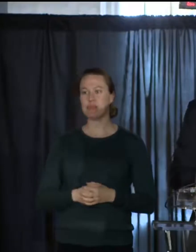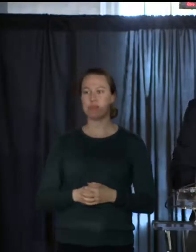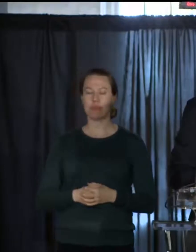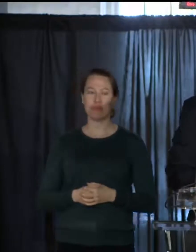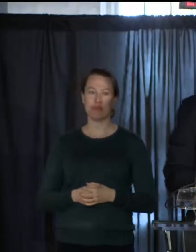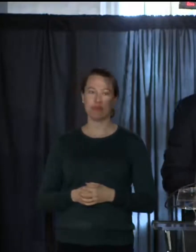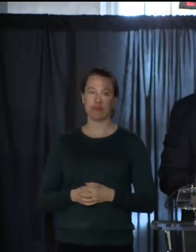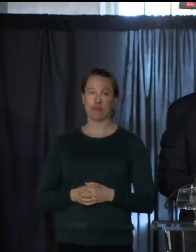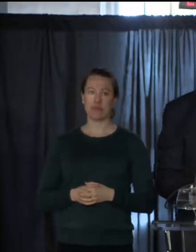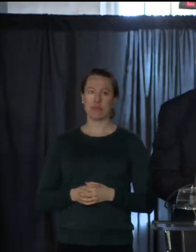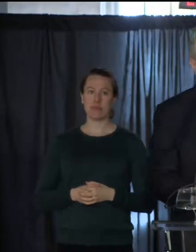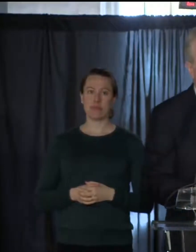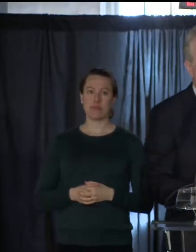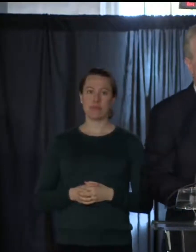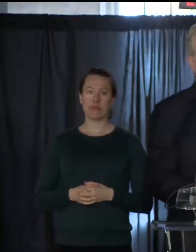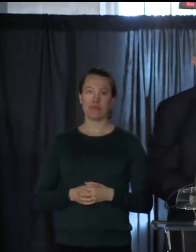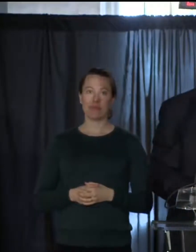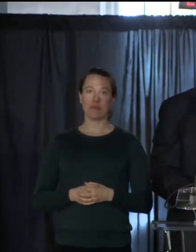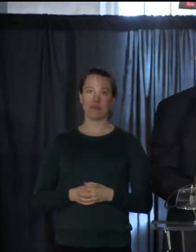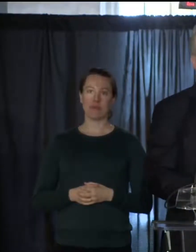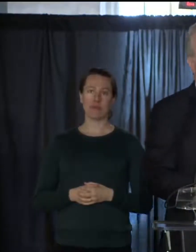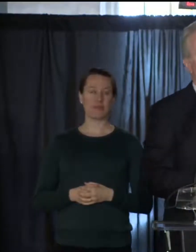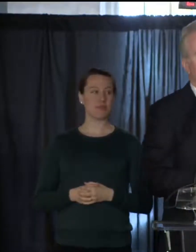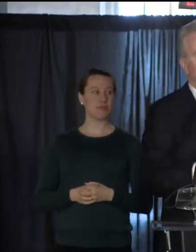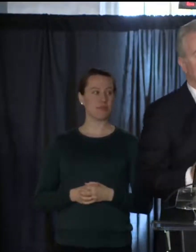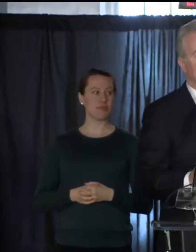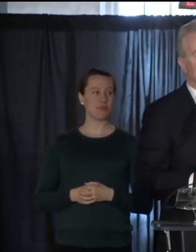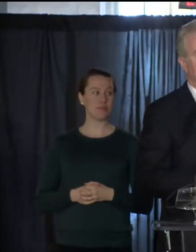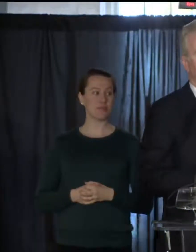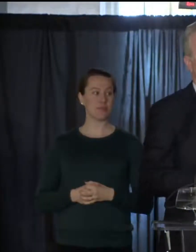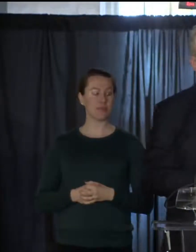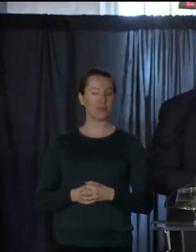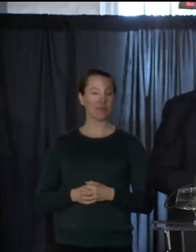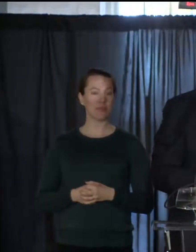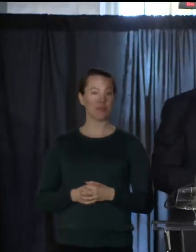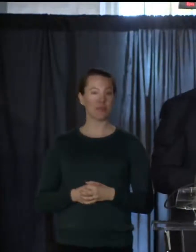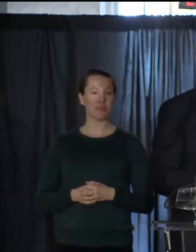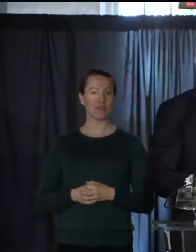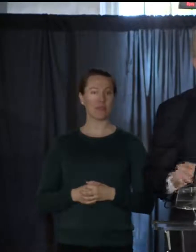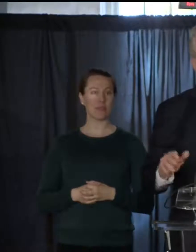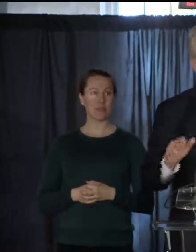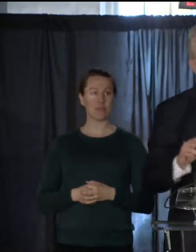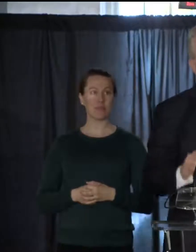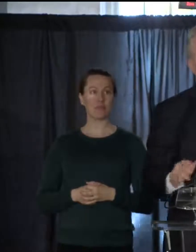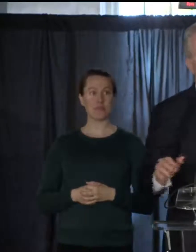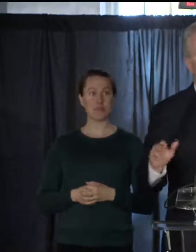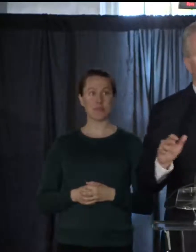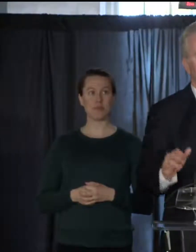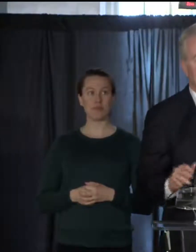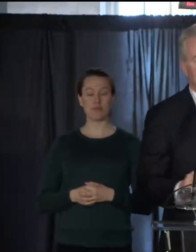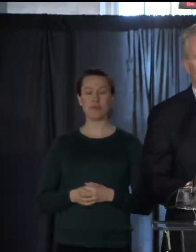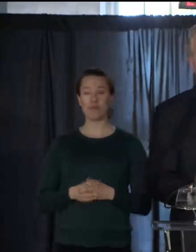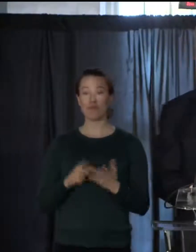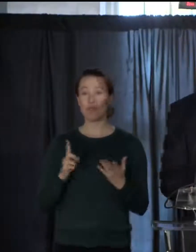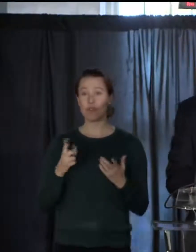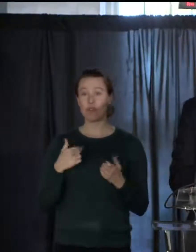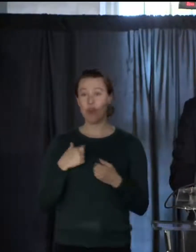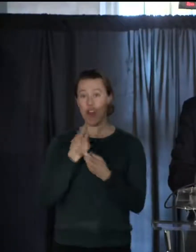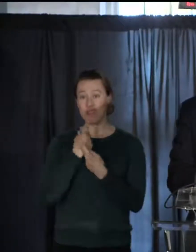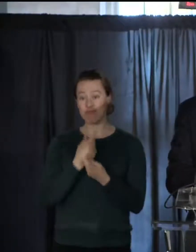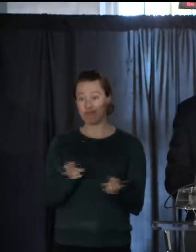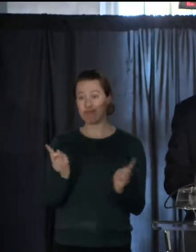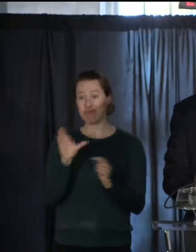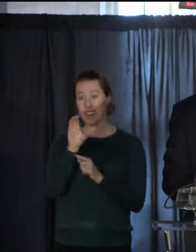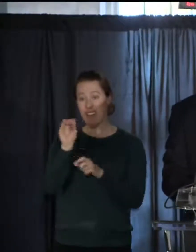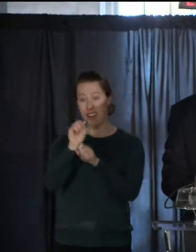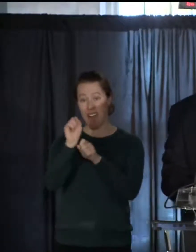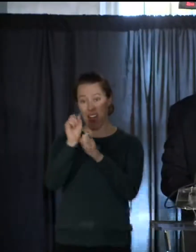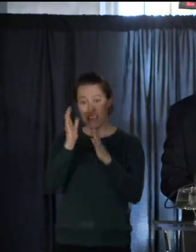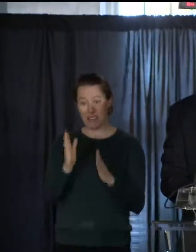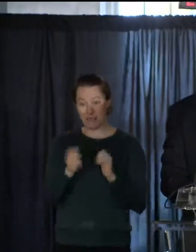SO, YOU KNOW, SAYING TO MY COLLEAGUES IF YOU REALLY WANT TO